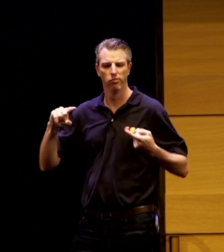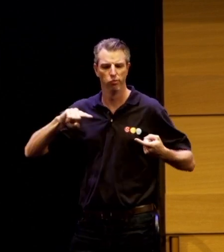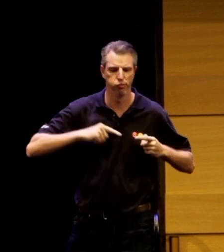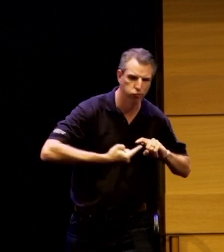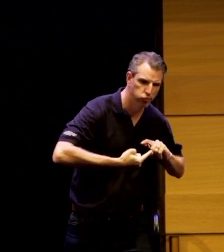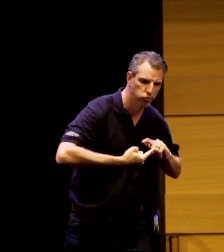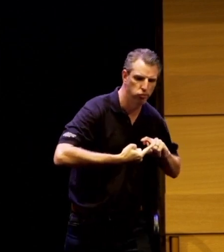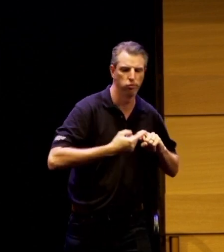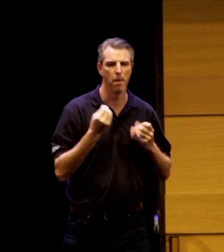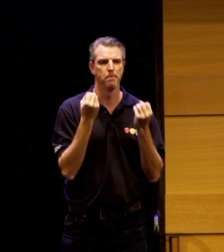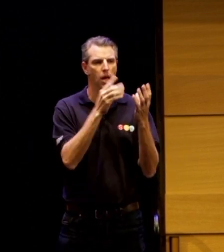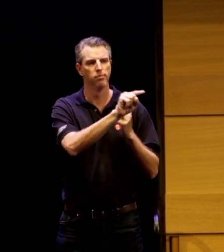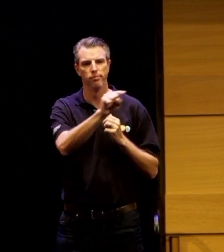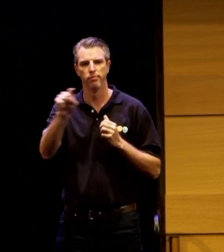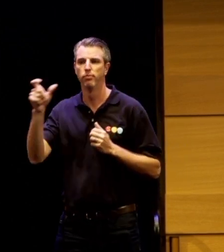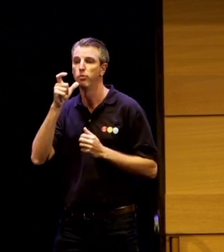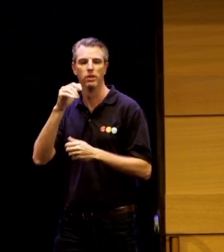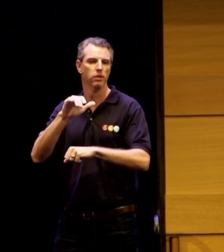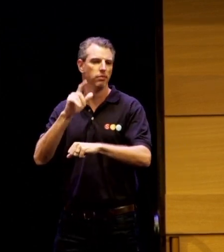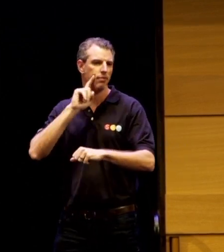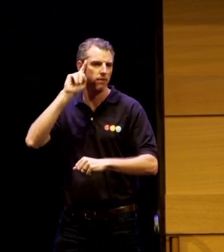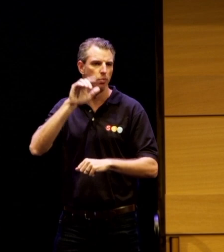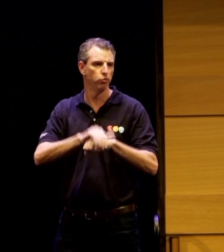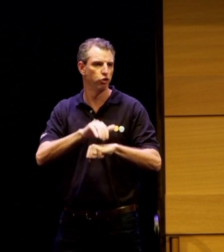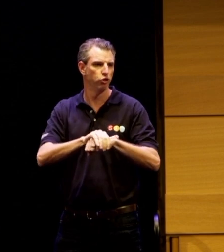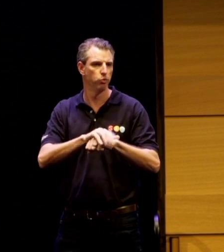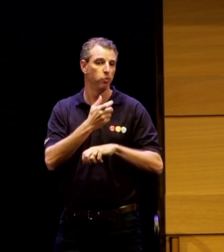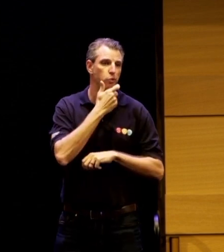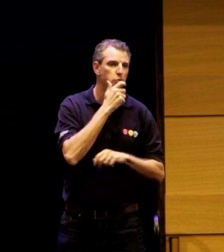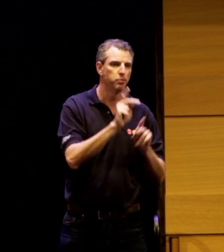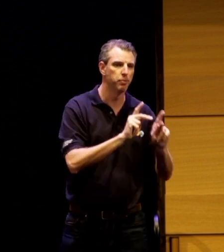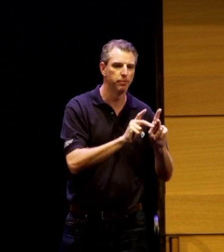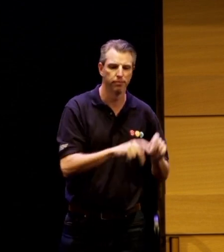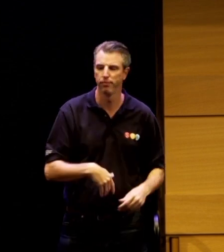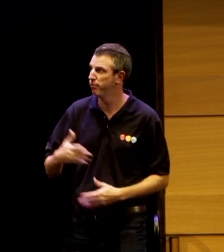This has harmed him and many other Deaf British people.